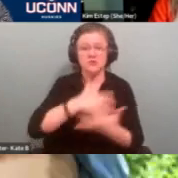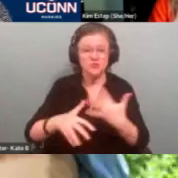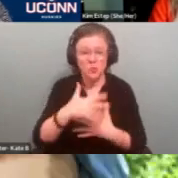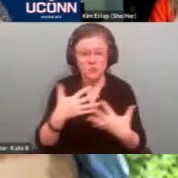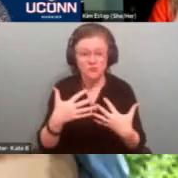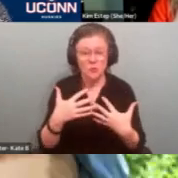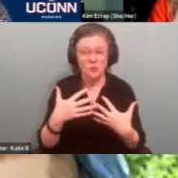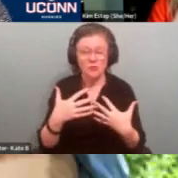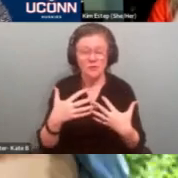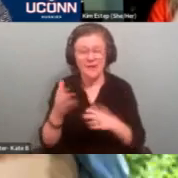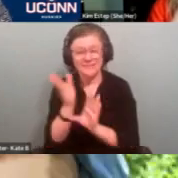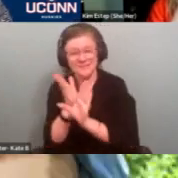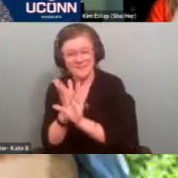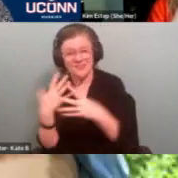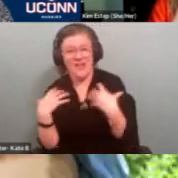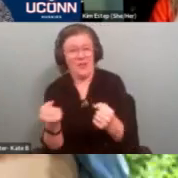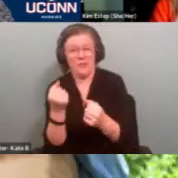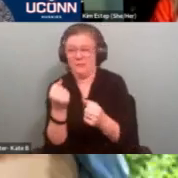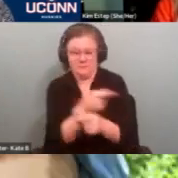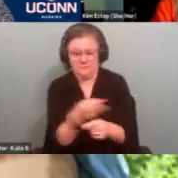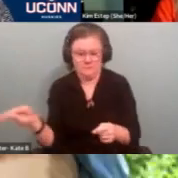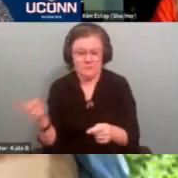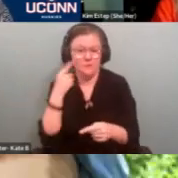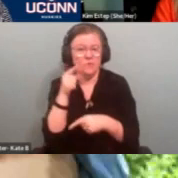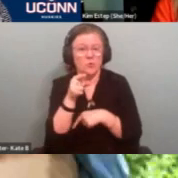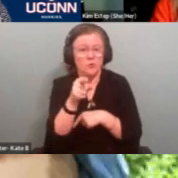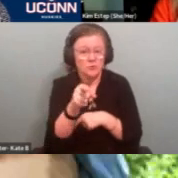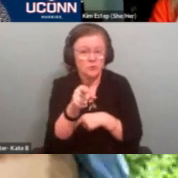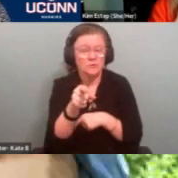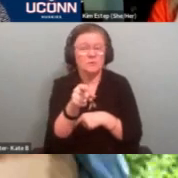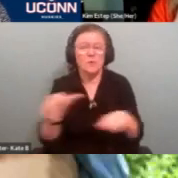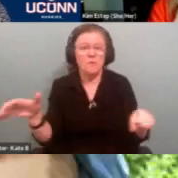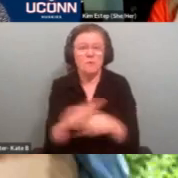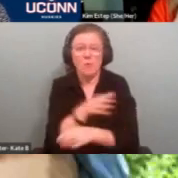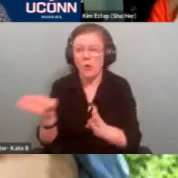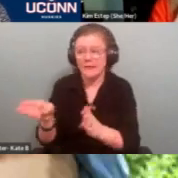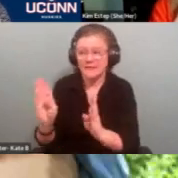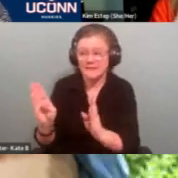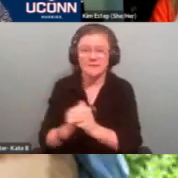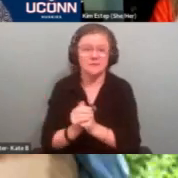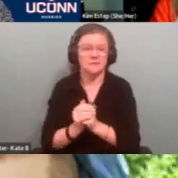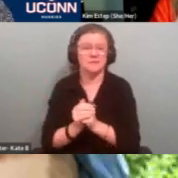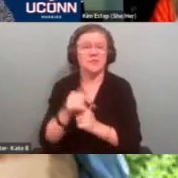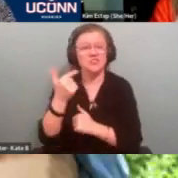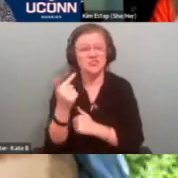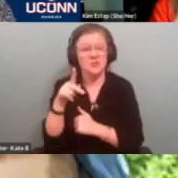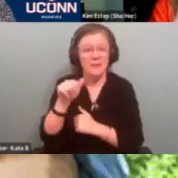well-being for youth. This means increase school attendance, grade point averages, graduation